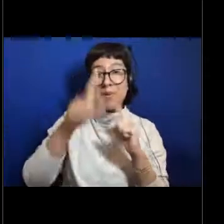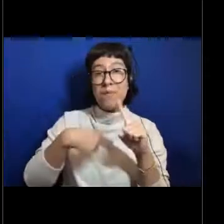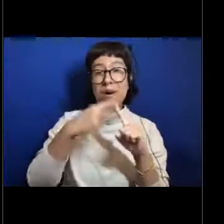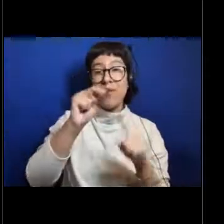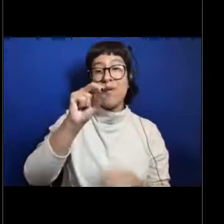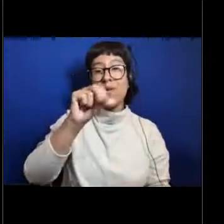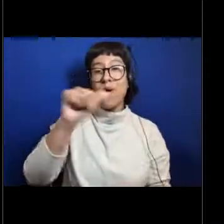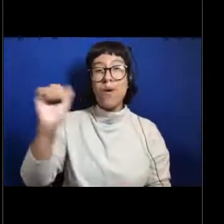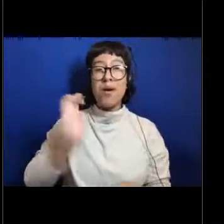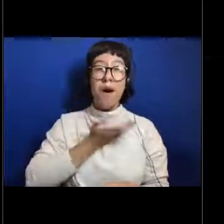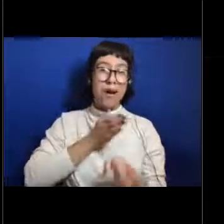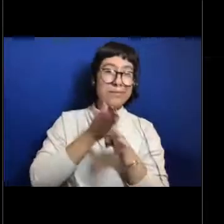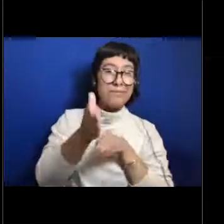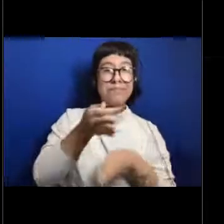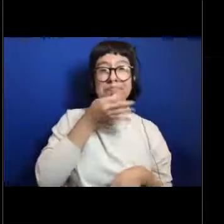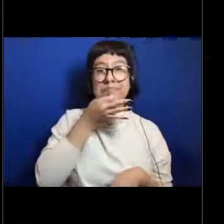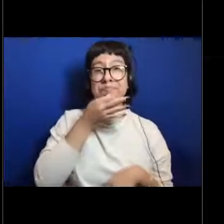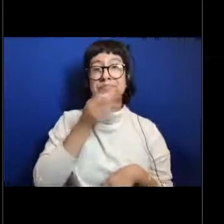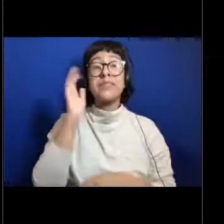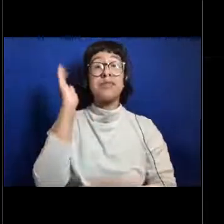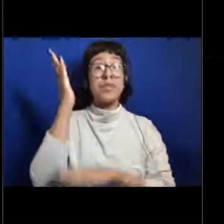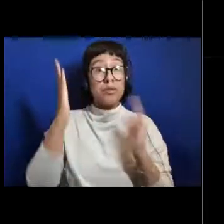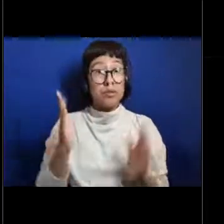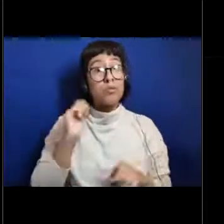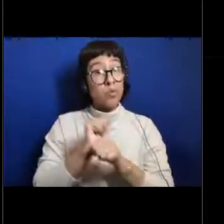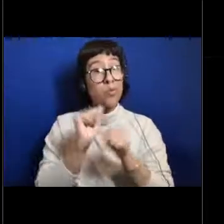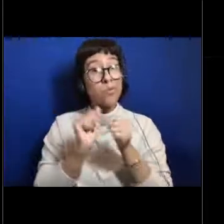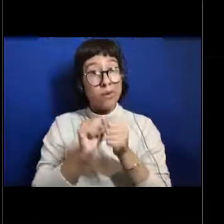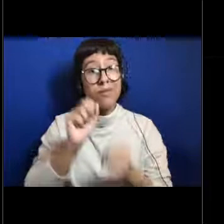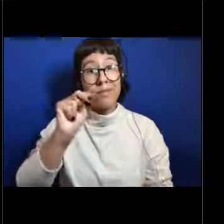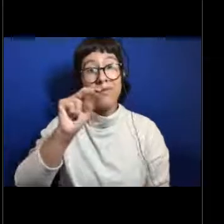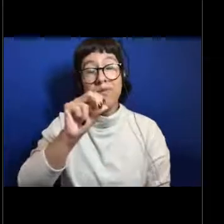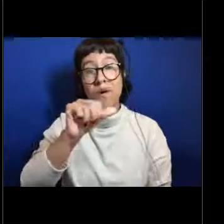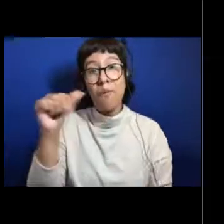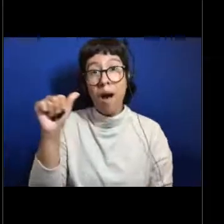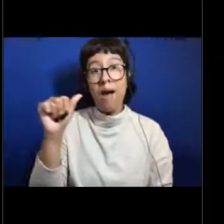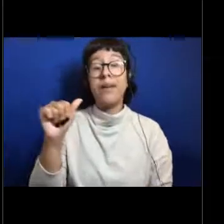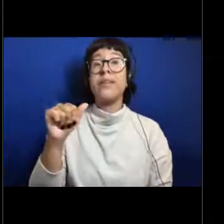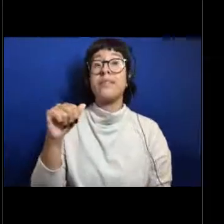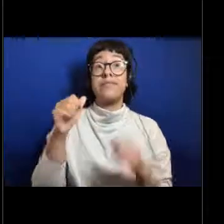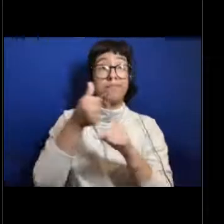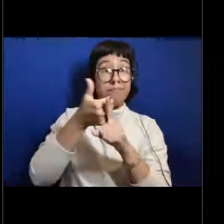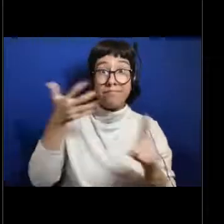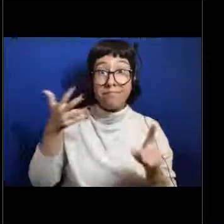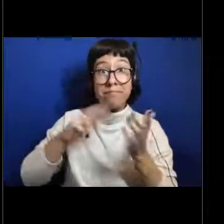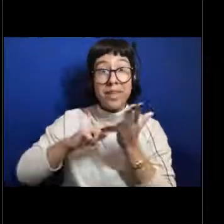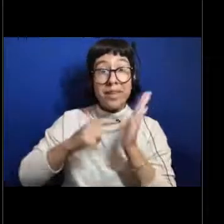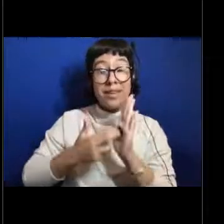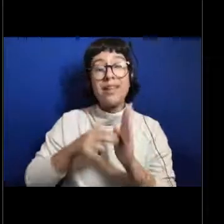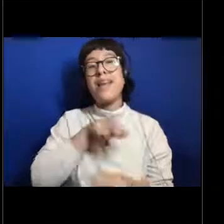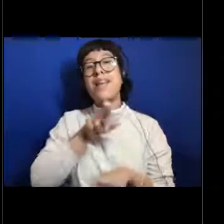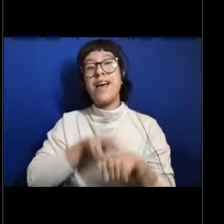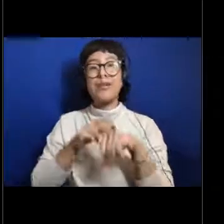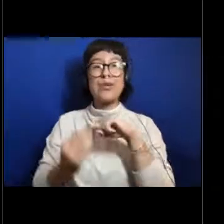All of our speakers work for some part of NOAA, which as you know stands for the National Oceanic and Atmospheric Administration.